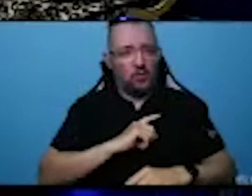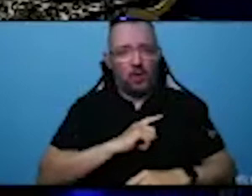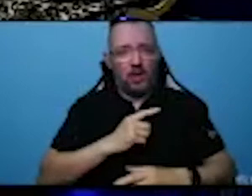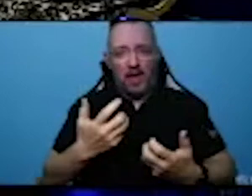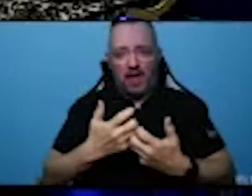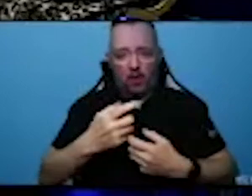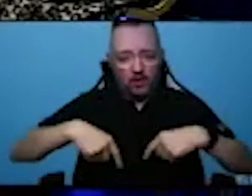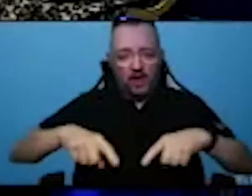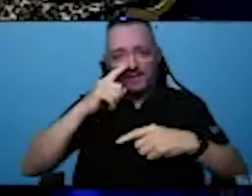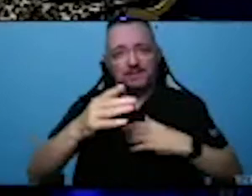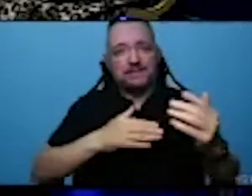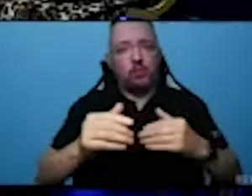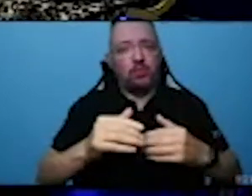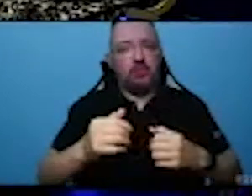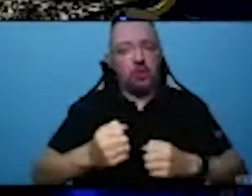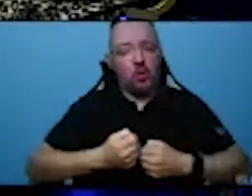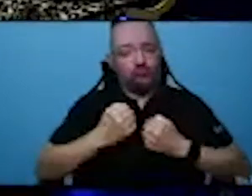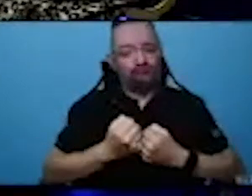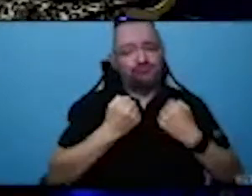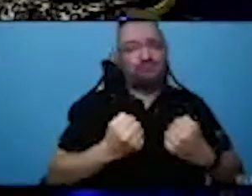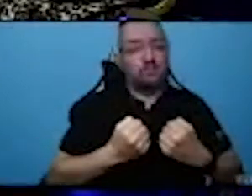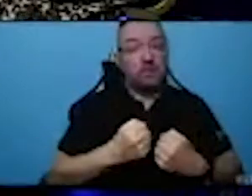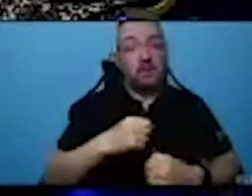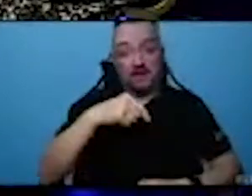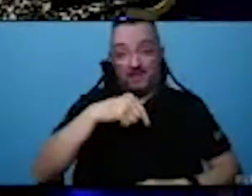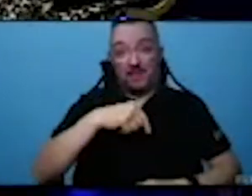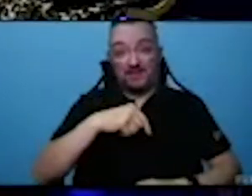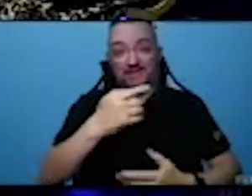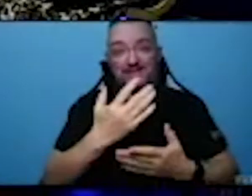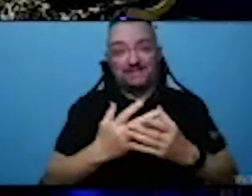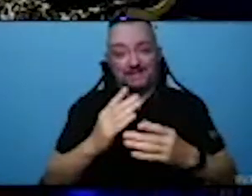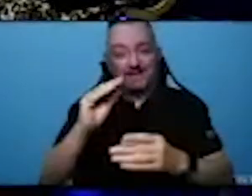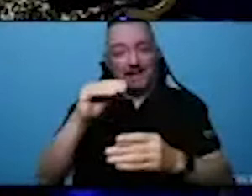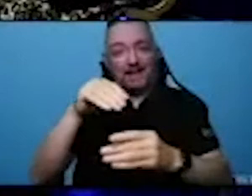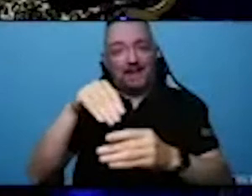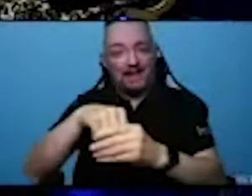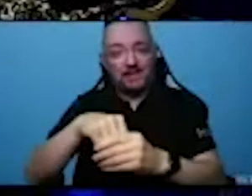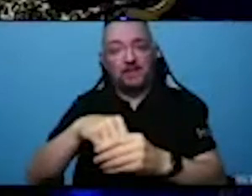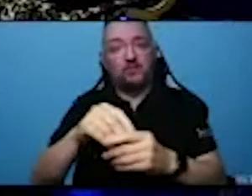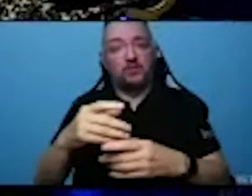Resilience needs to be built into the physical and administrative infrastructures of a nation.